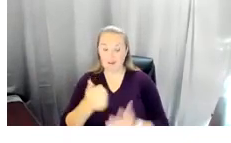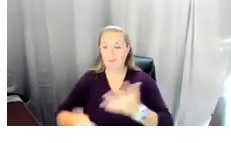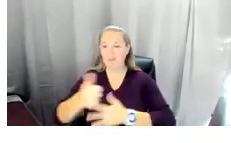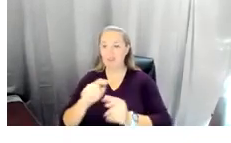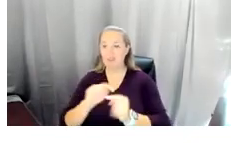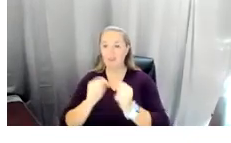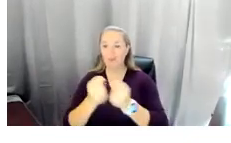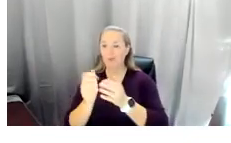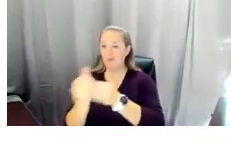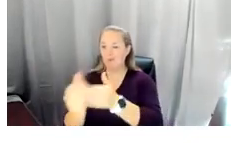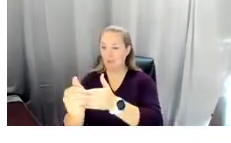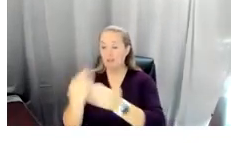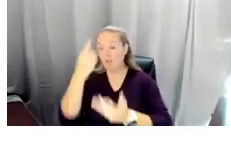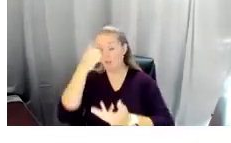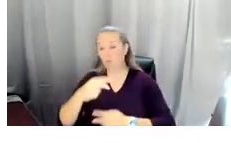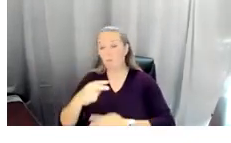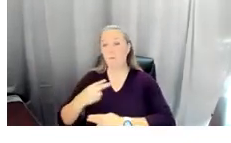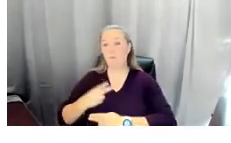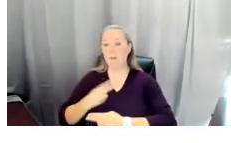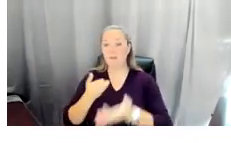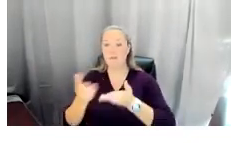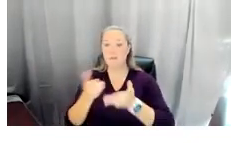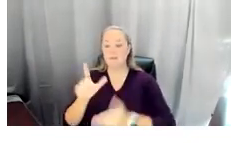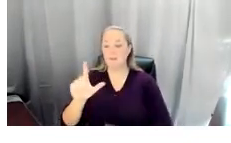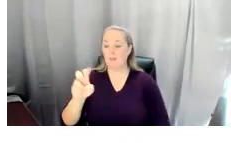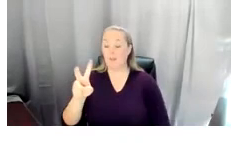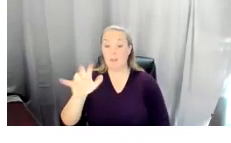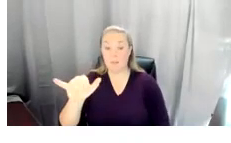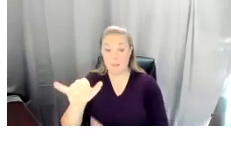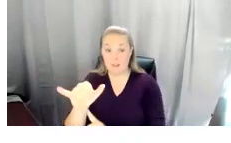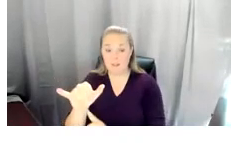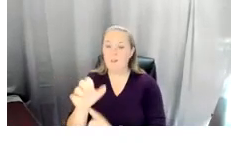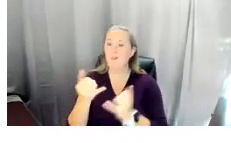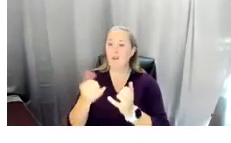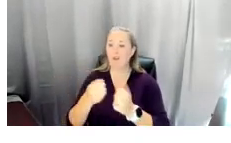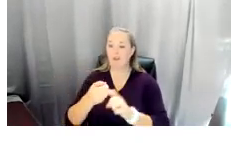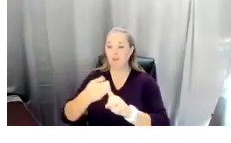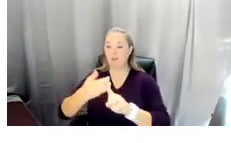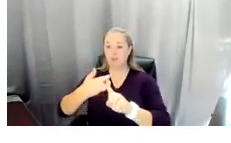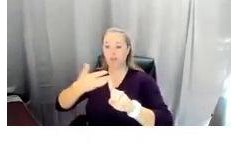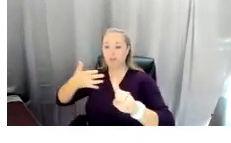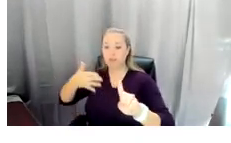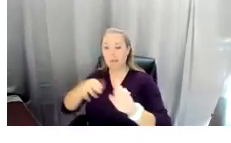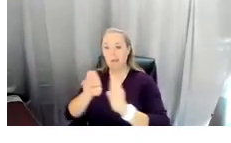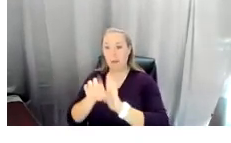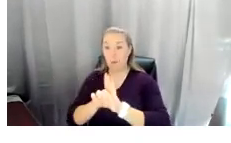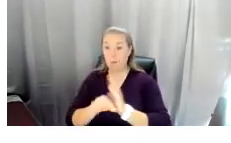» THANK YOU KIP. THIS IS VIRGINIA WISE ON THE